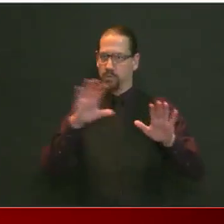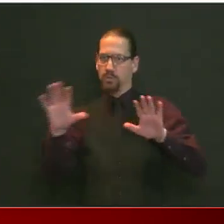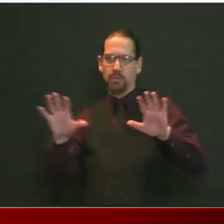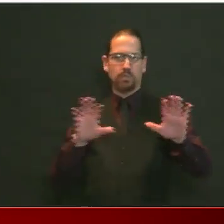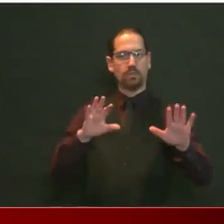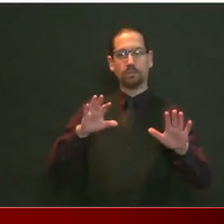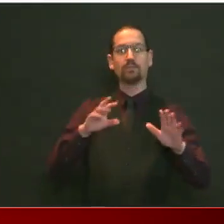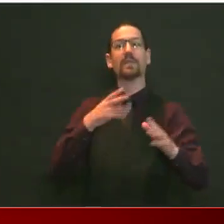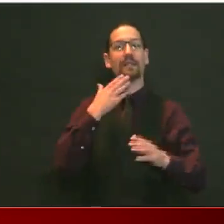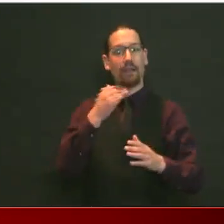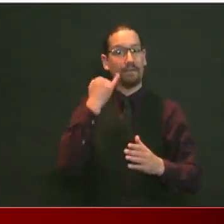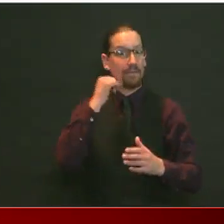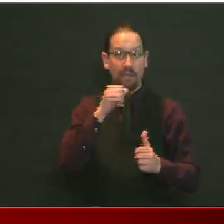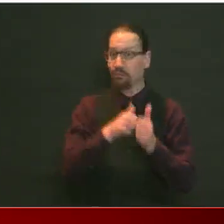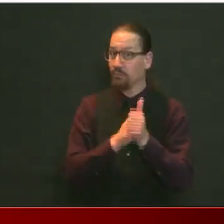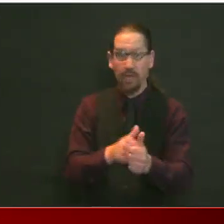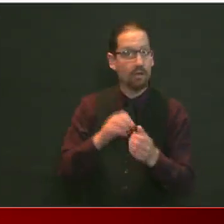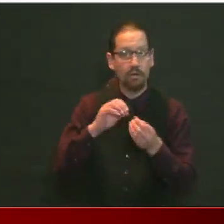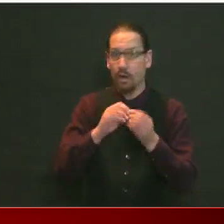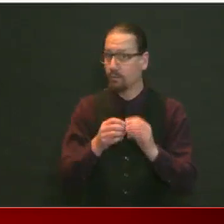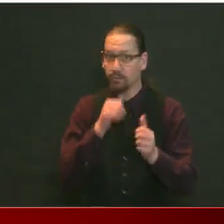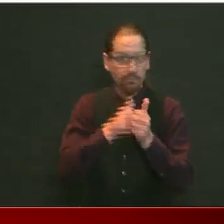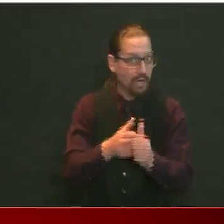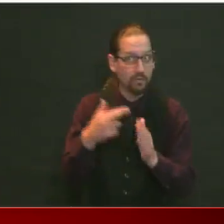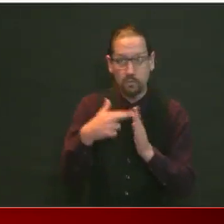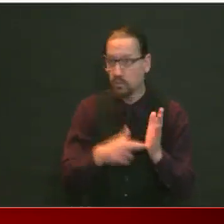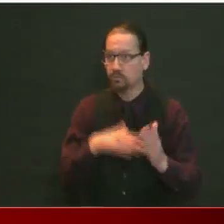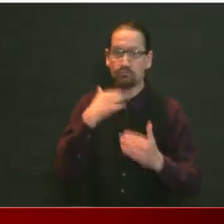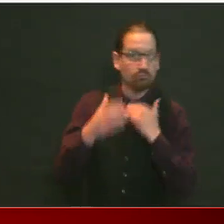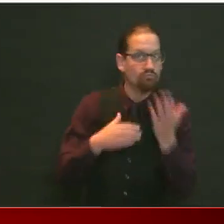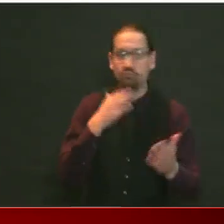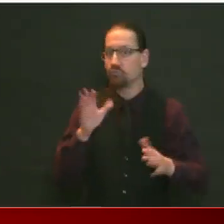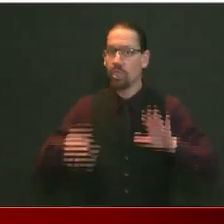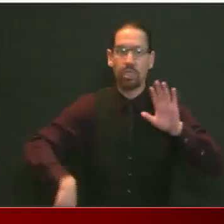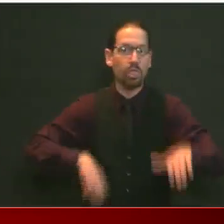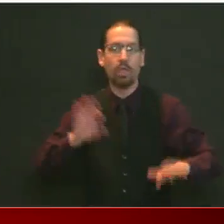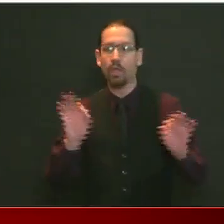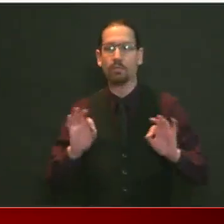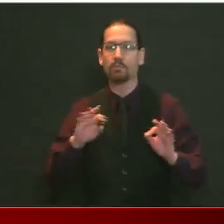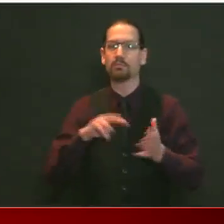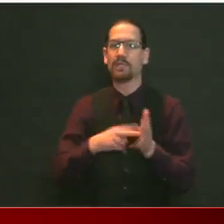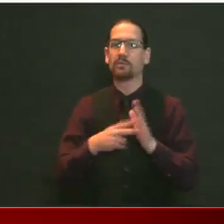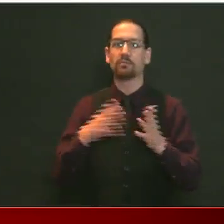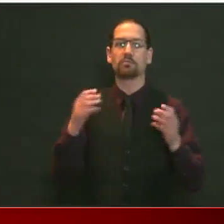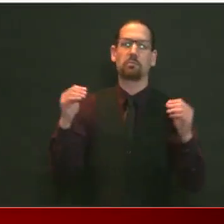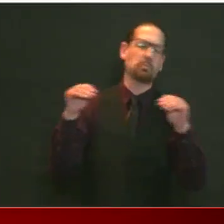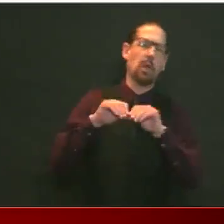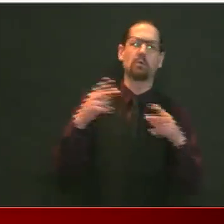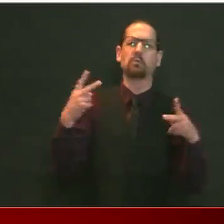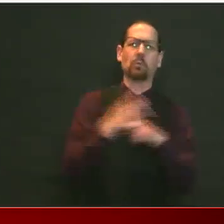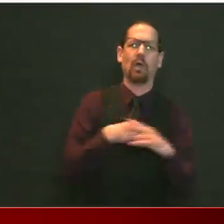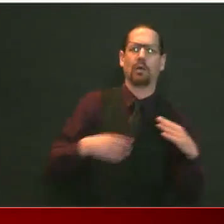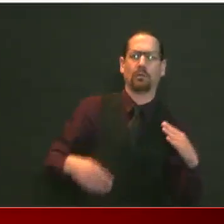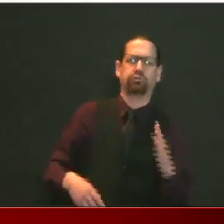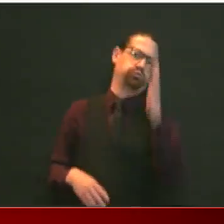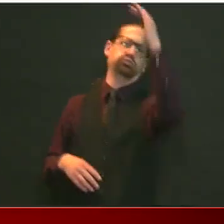THIS IS GOOD. IT COULD HAVE BEEN SO, SO MUCH WORSE. WE COULD VERY EASILY HAVE HAD,